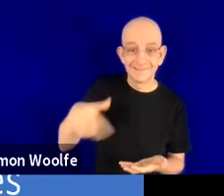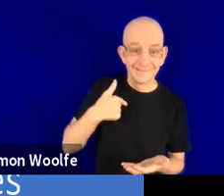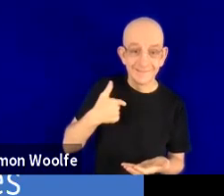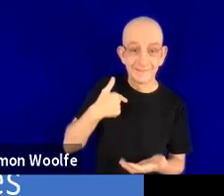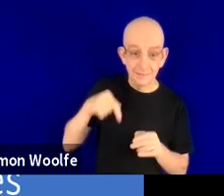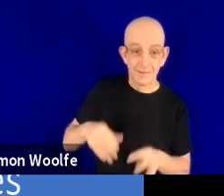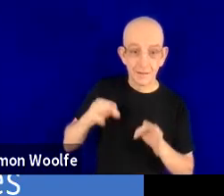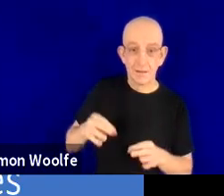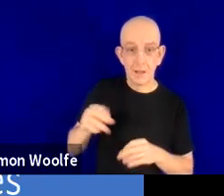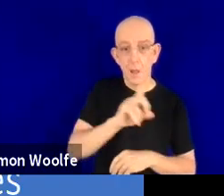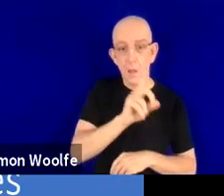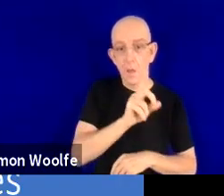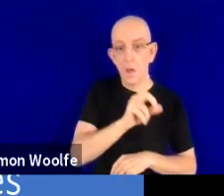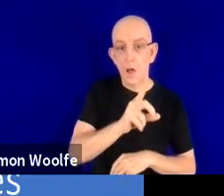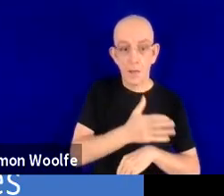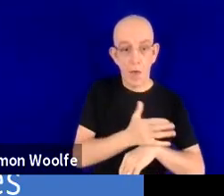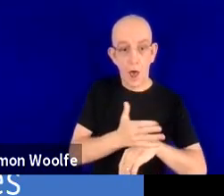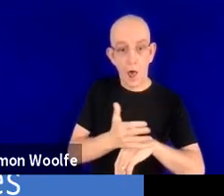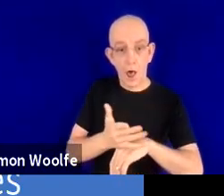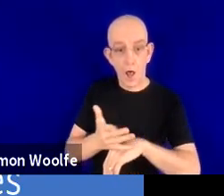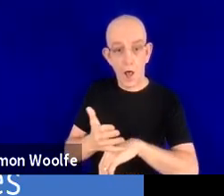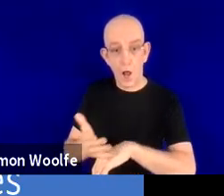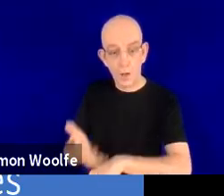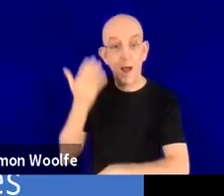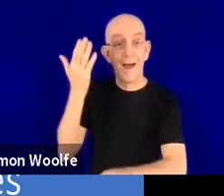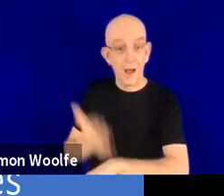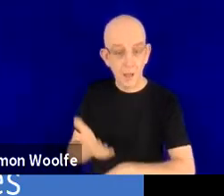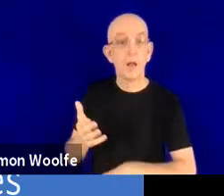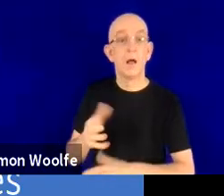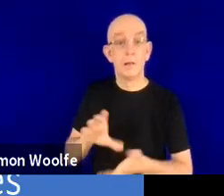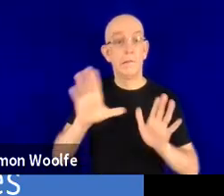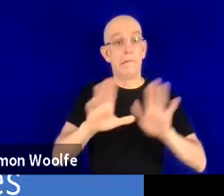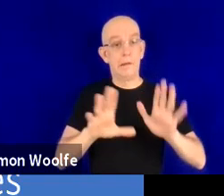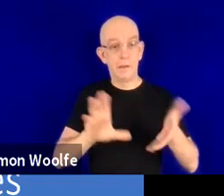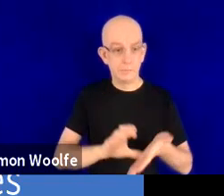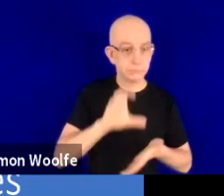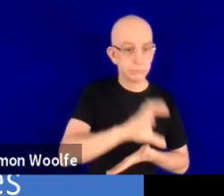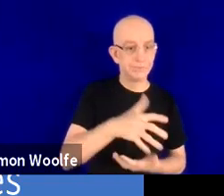So I mentioned vertical expansion. And as I say, this has been the more common kind of measure